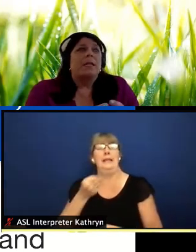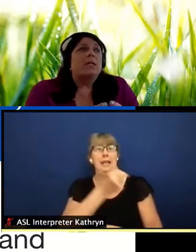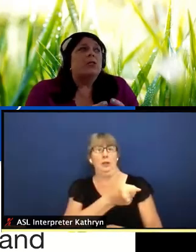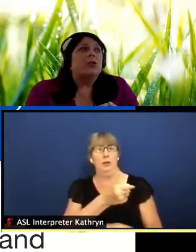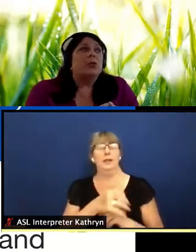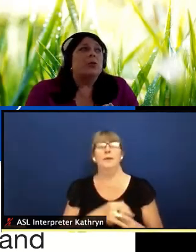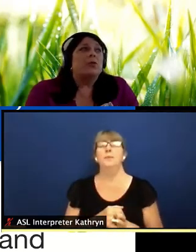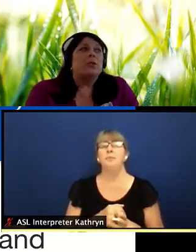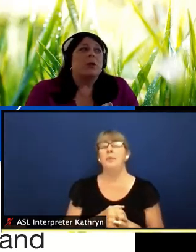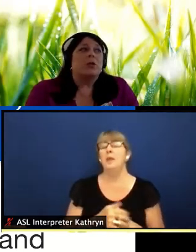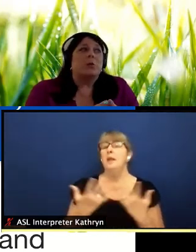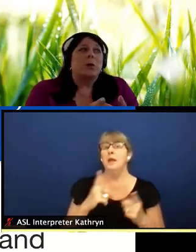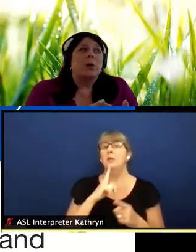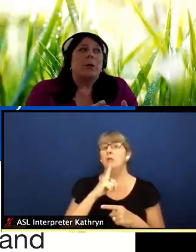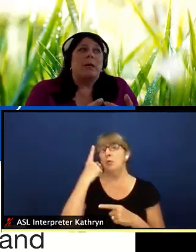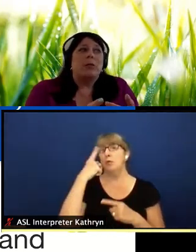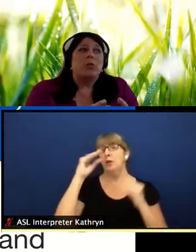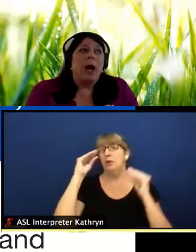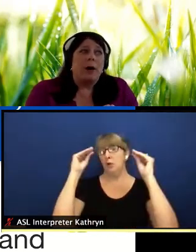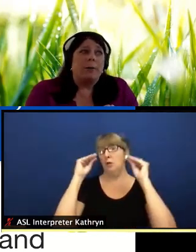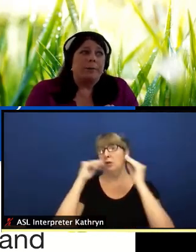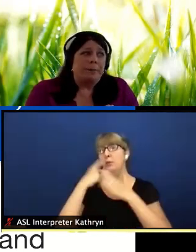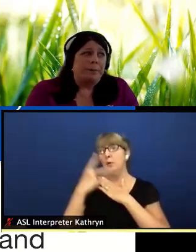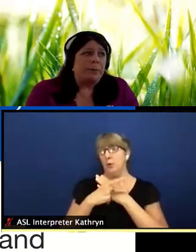This is true for instructional program as well.